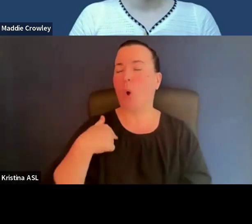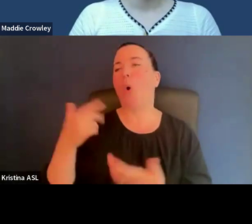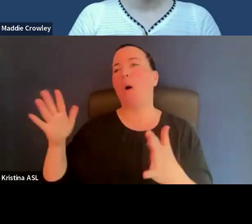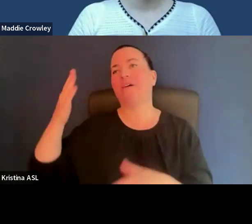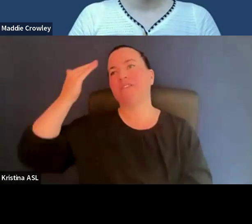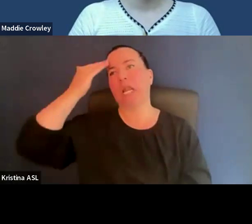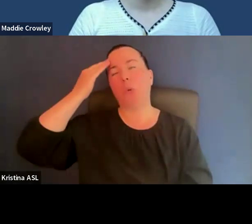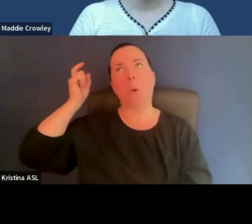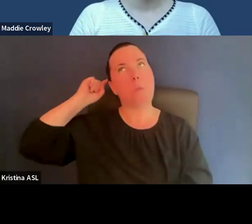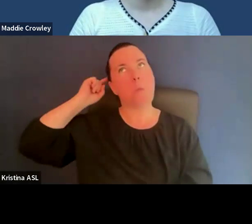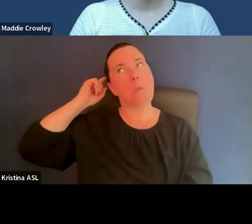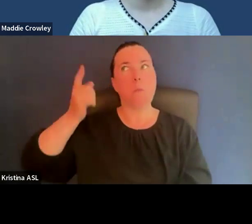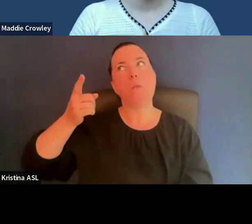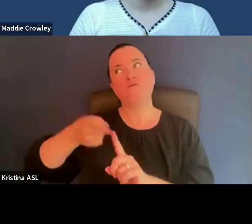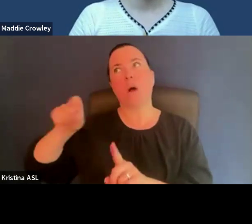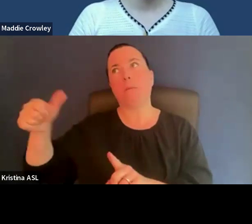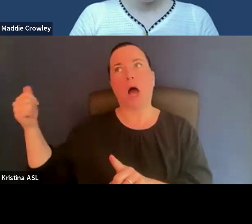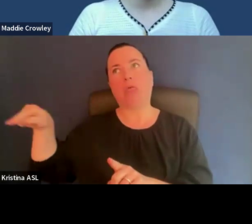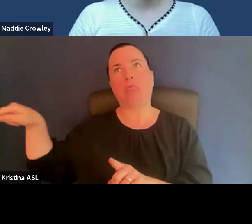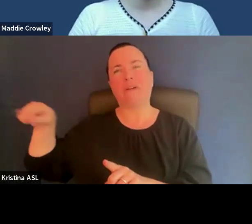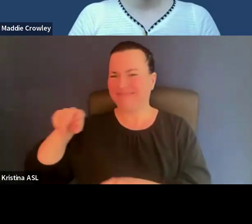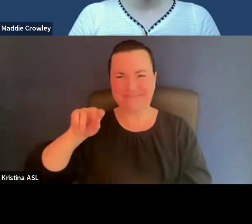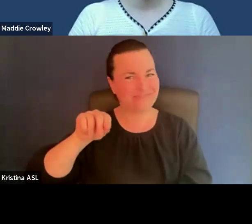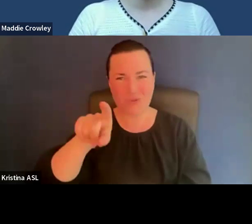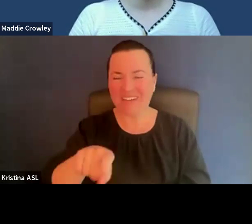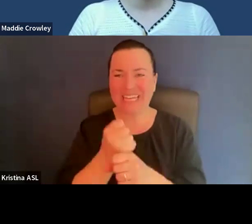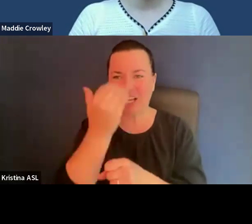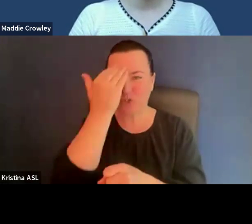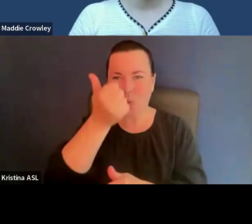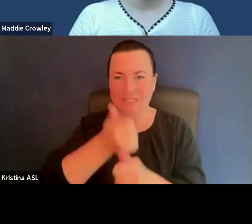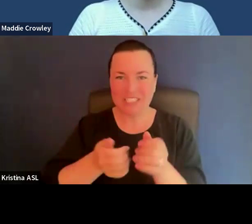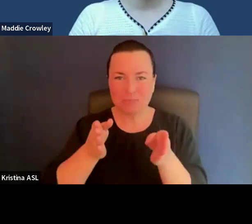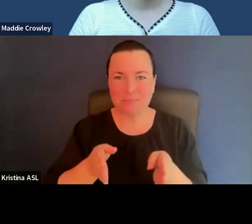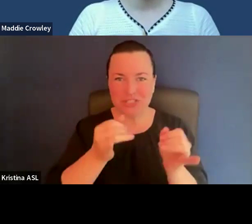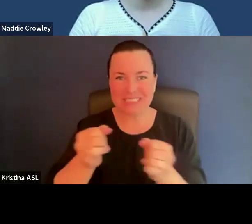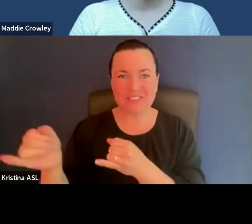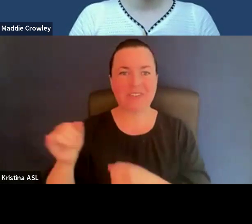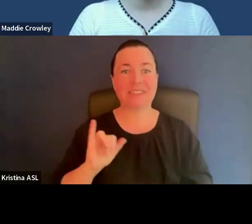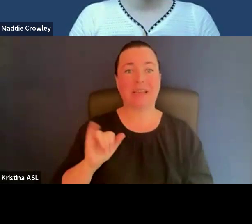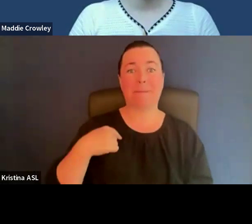Like Amanda was saying, getting to know a person. Amanda and I share a similar disability, but our disabilities are also very different,